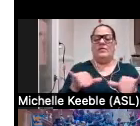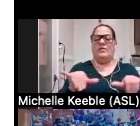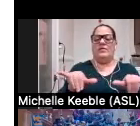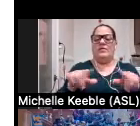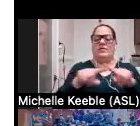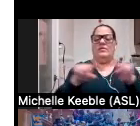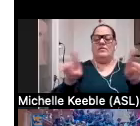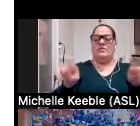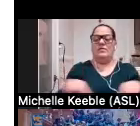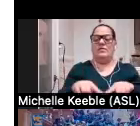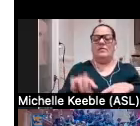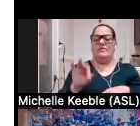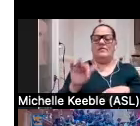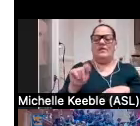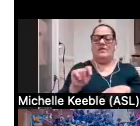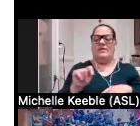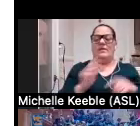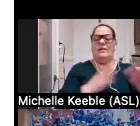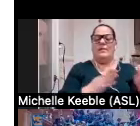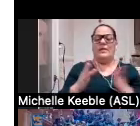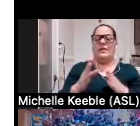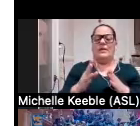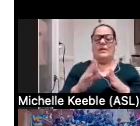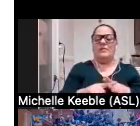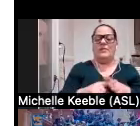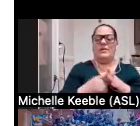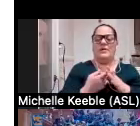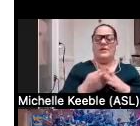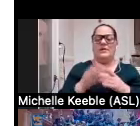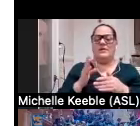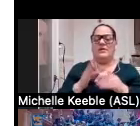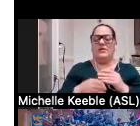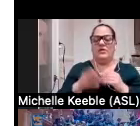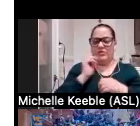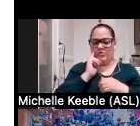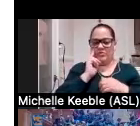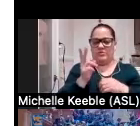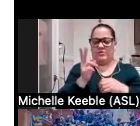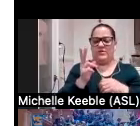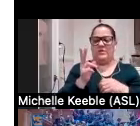was planned from like the beginning. Um you'll see right here this just an architectural map